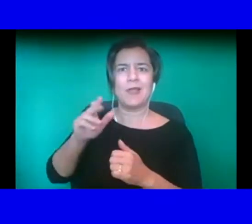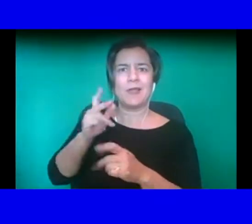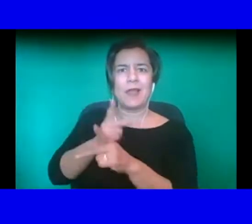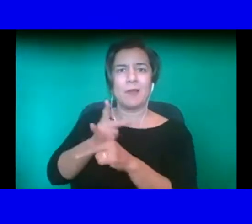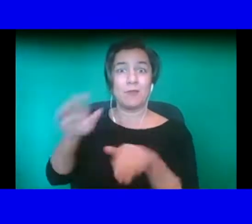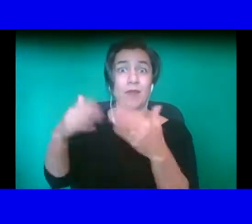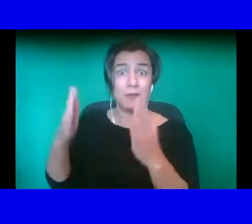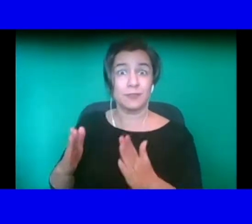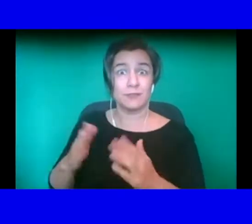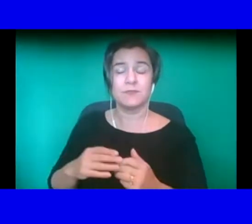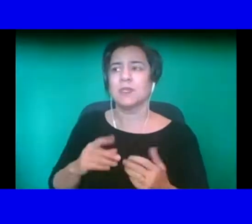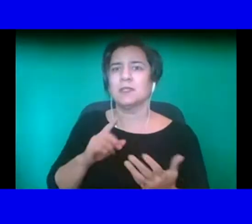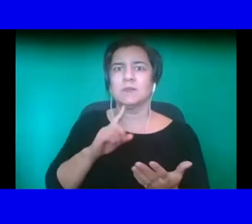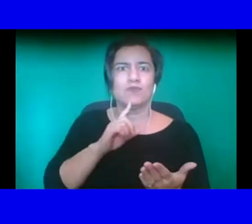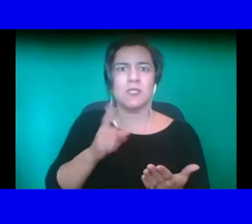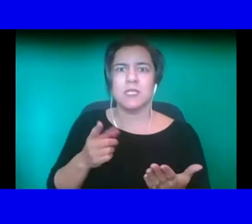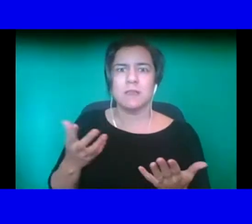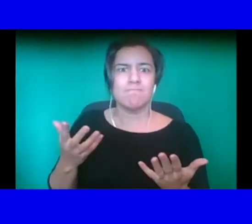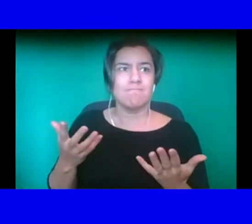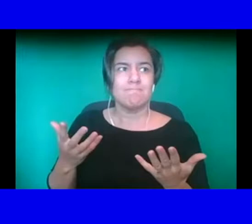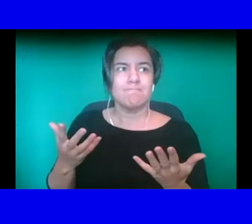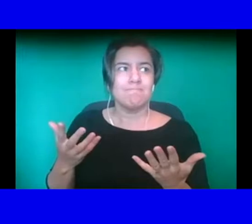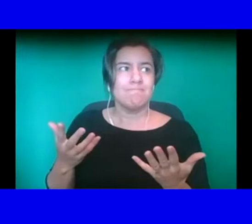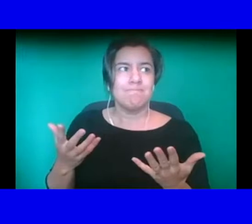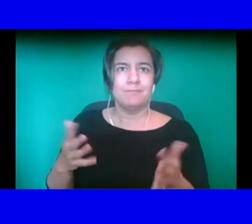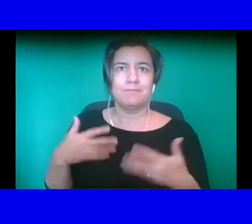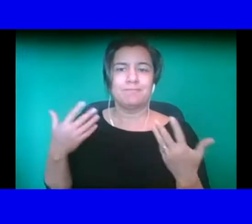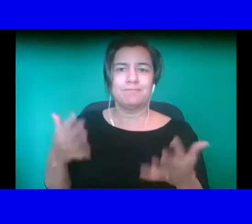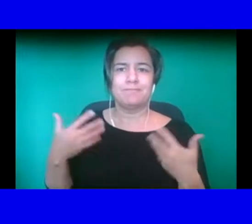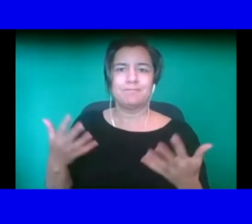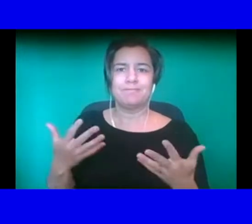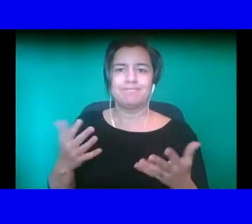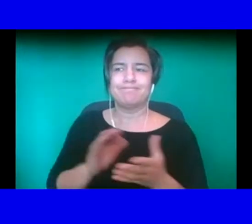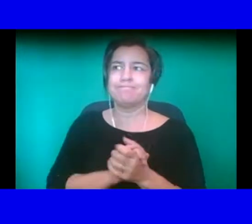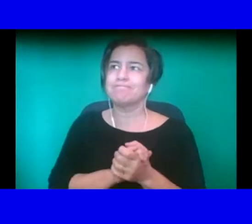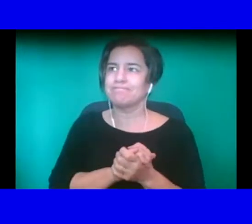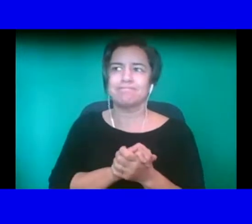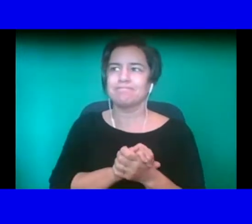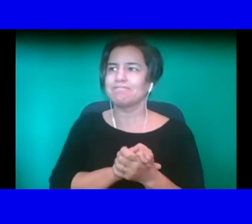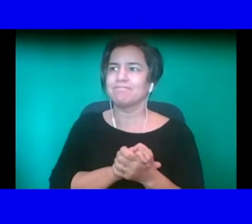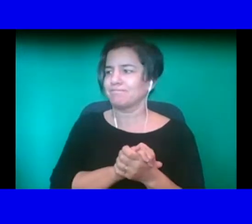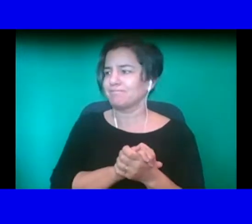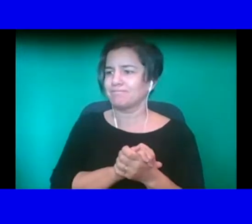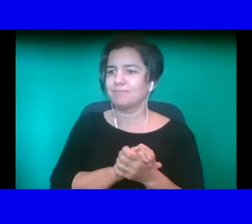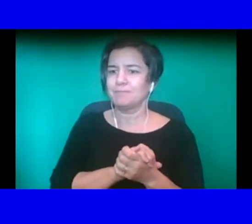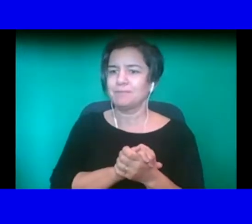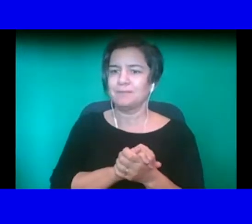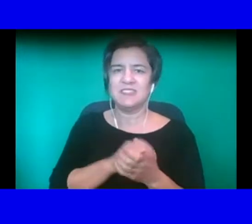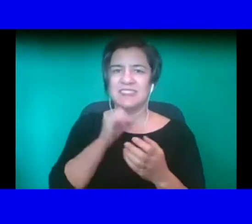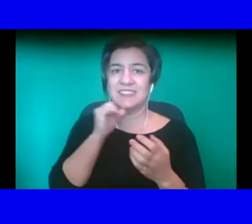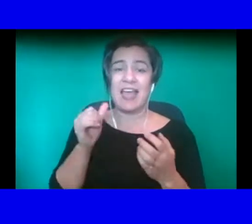It has really been not so efficient in many places,